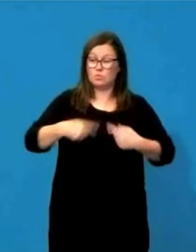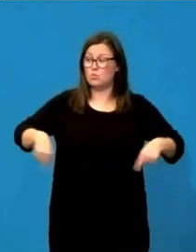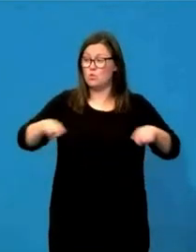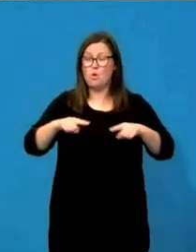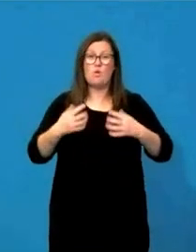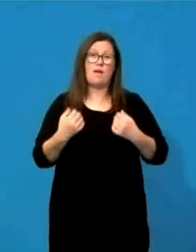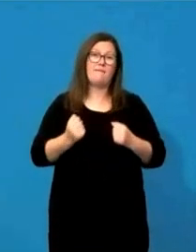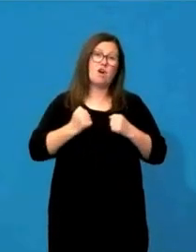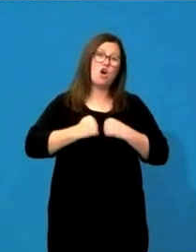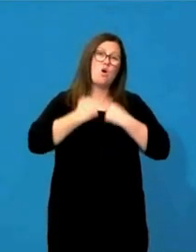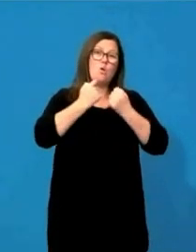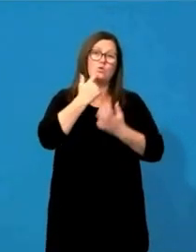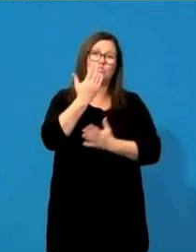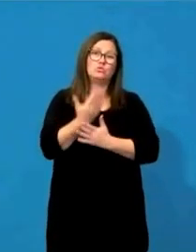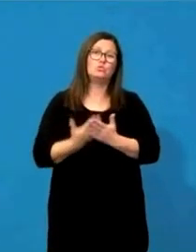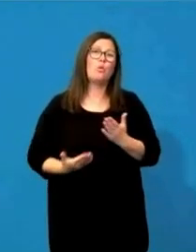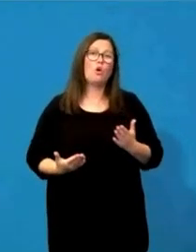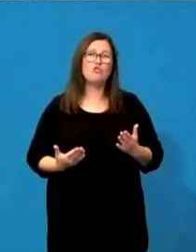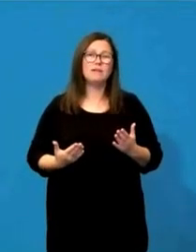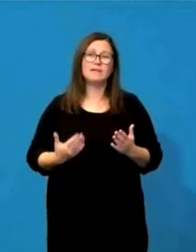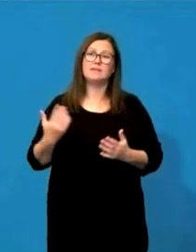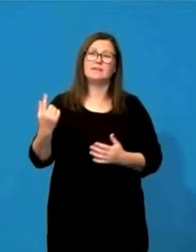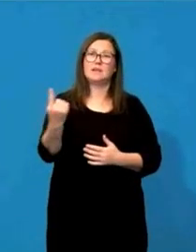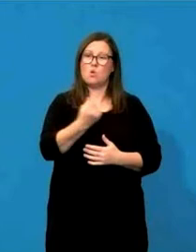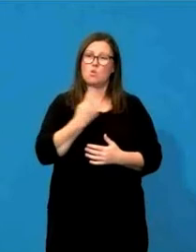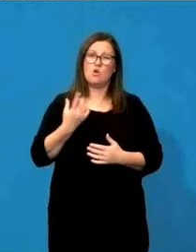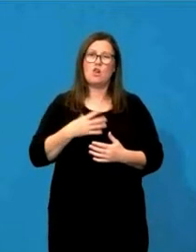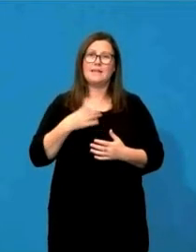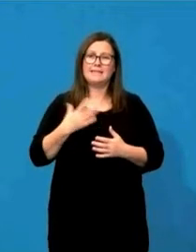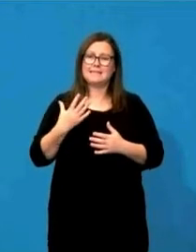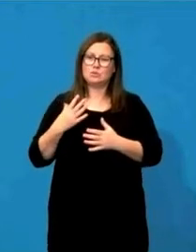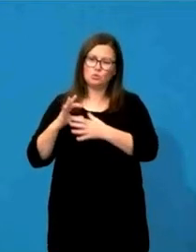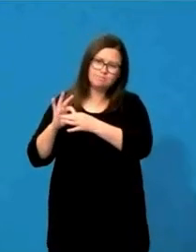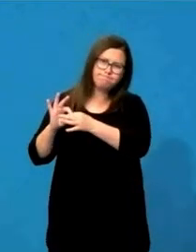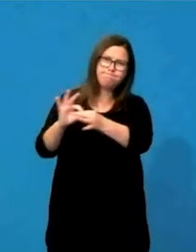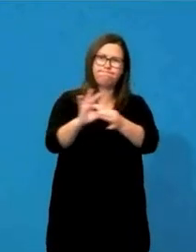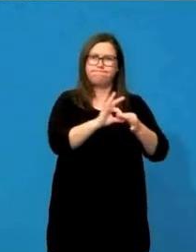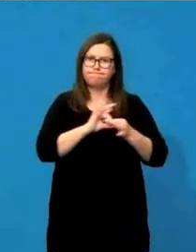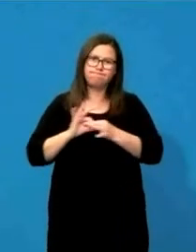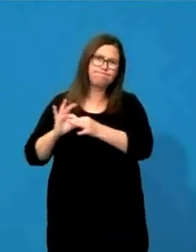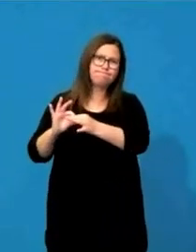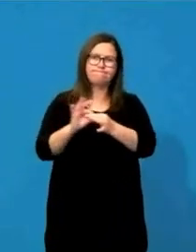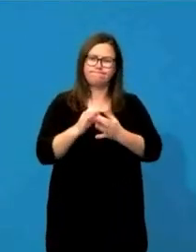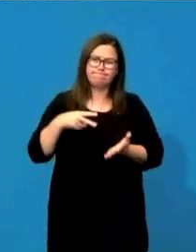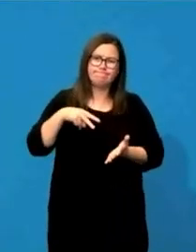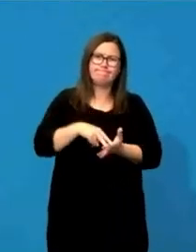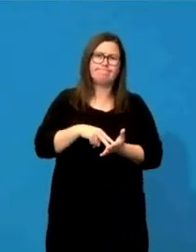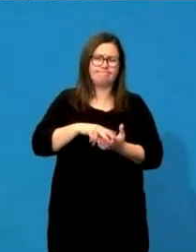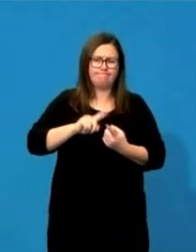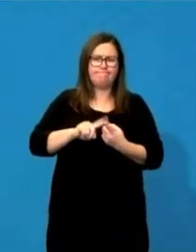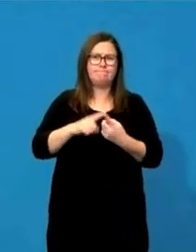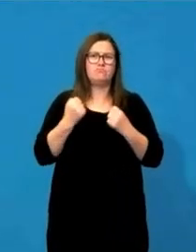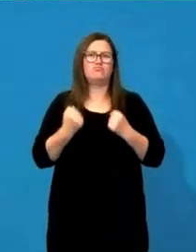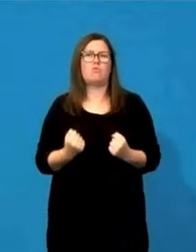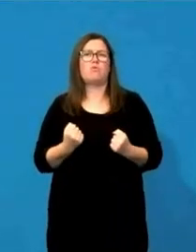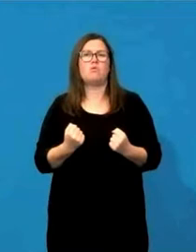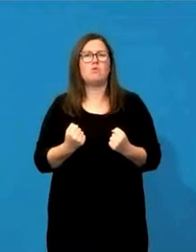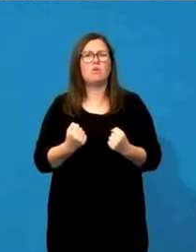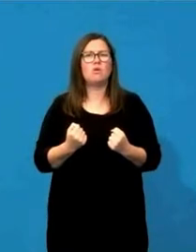need to stand together to be strong, to support each other for change